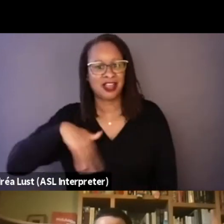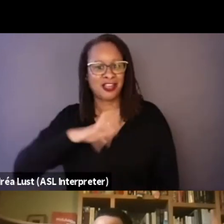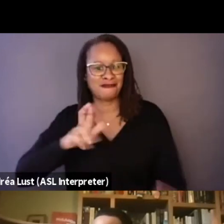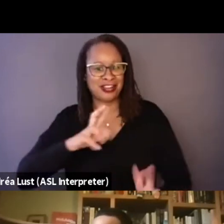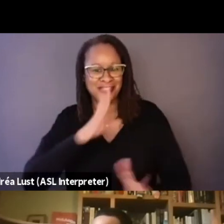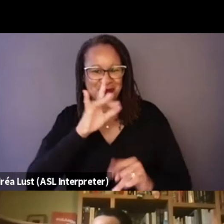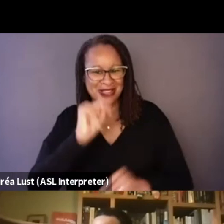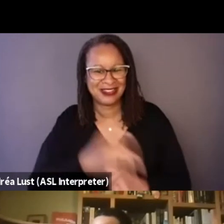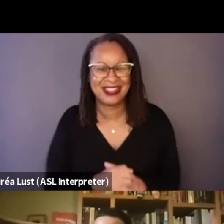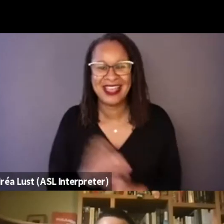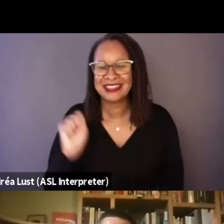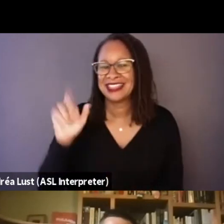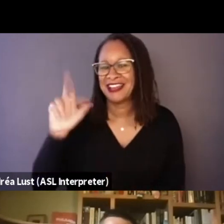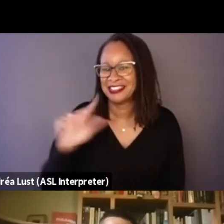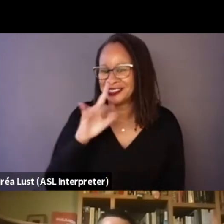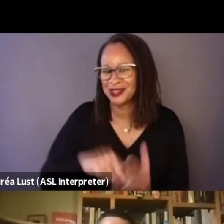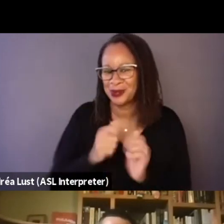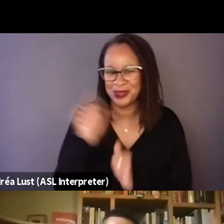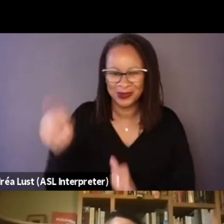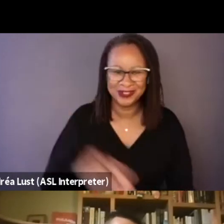Sarra, I'm going to start with you.